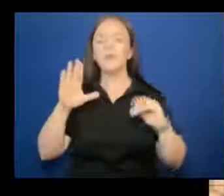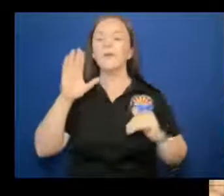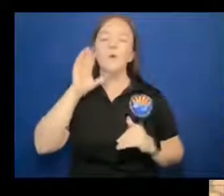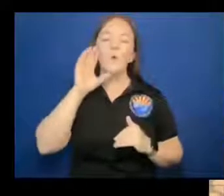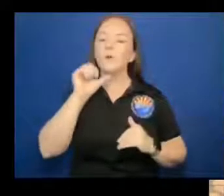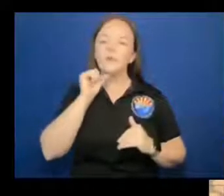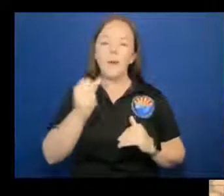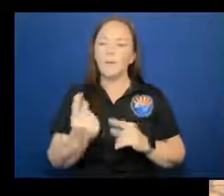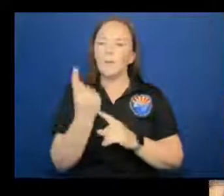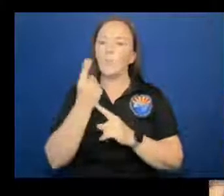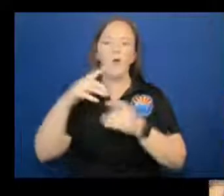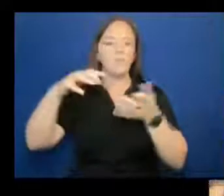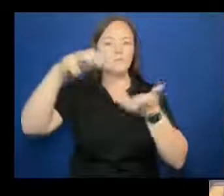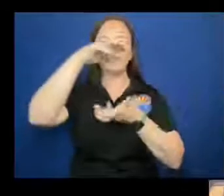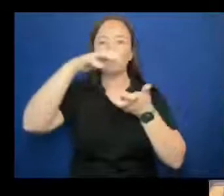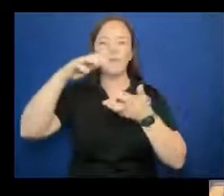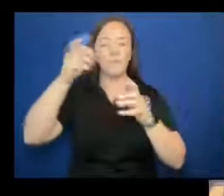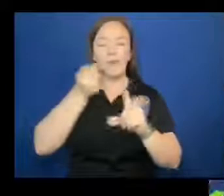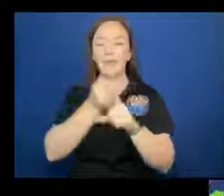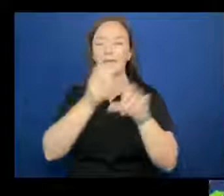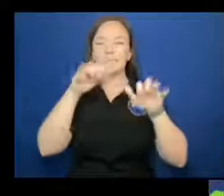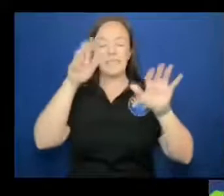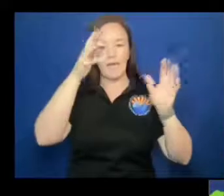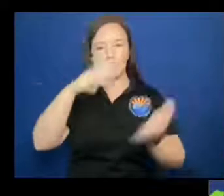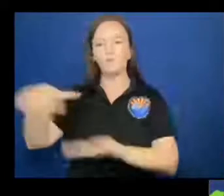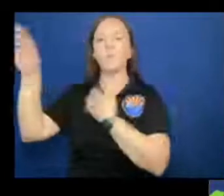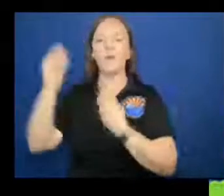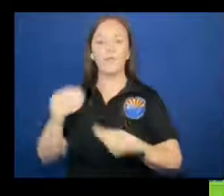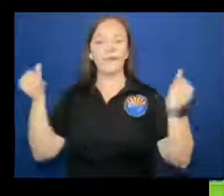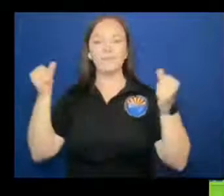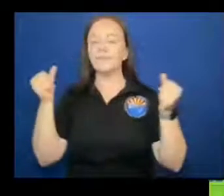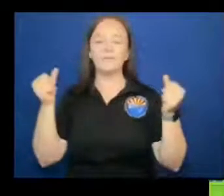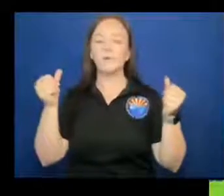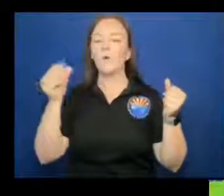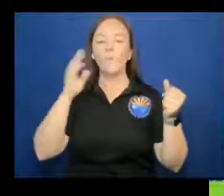AND THERE HEAT IN THE HIGH COUNTRY BUT IT IS STEADILY